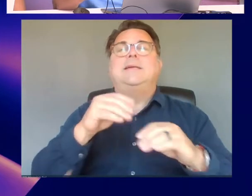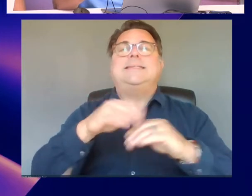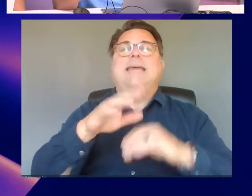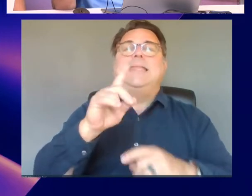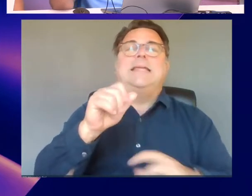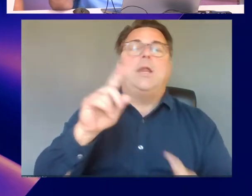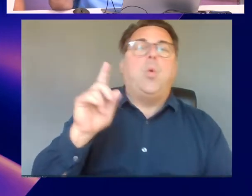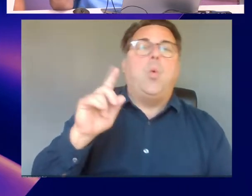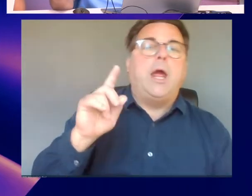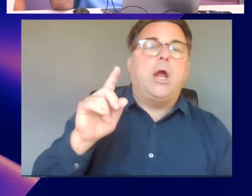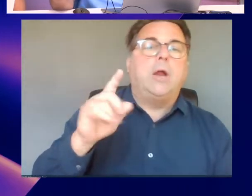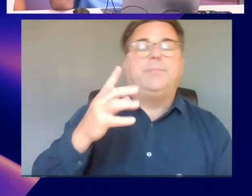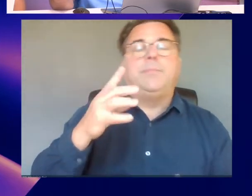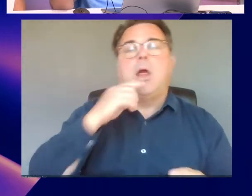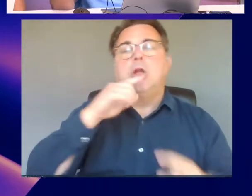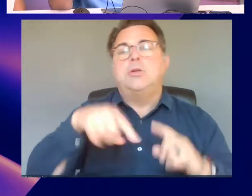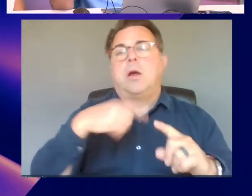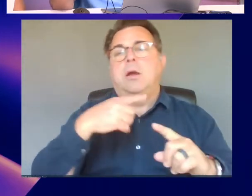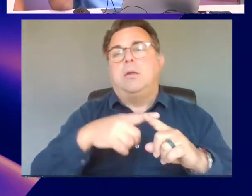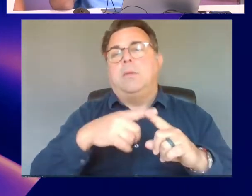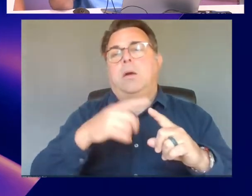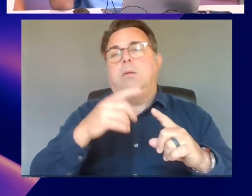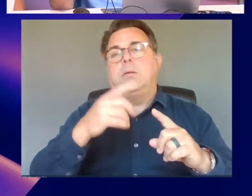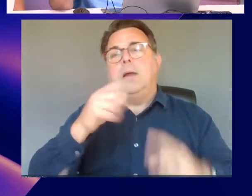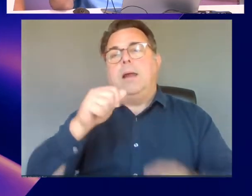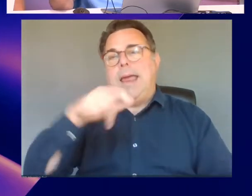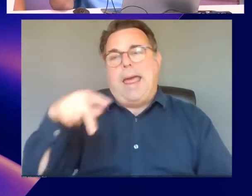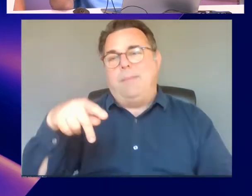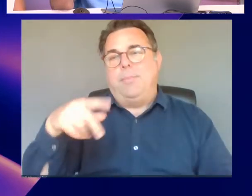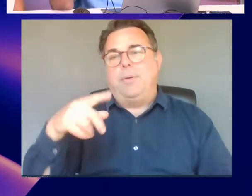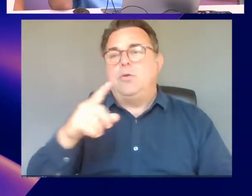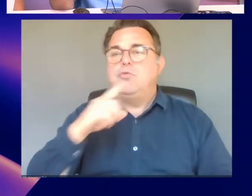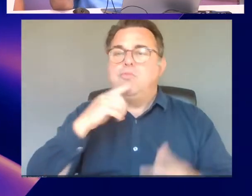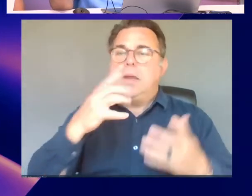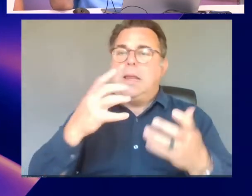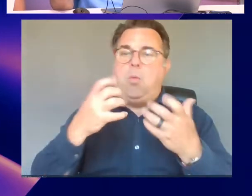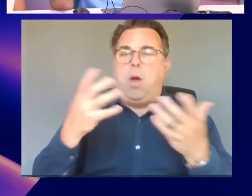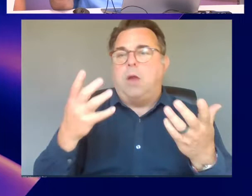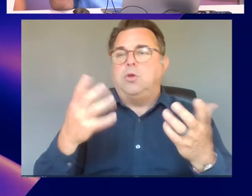I was talking about the event-driven application, where you really want it to show then and there,